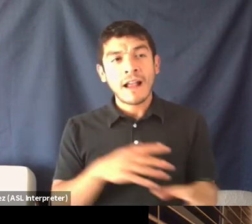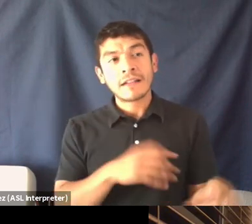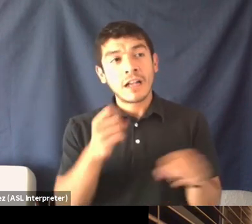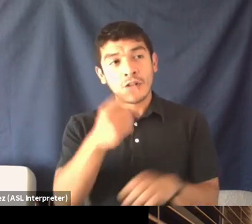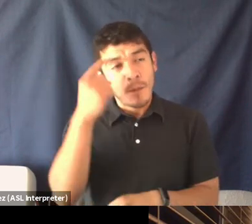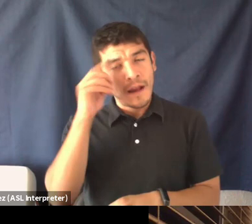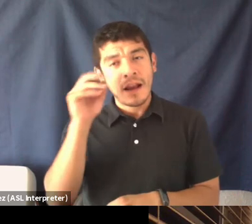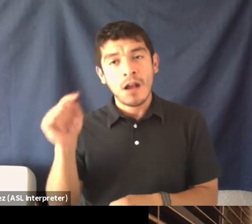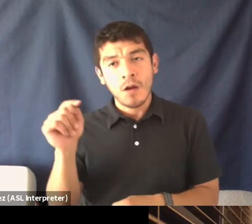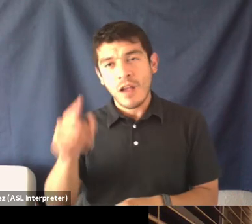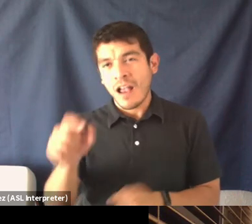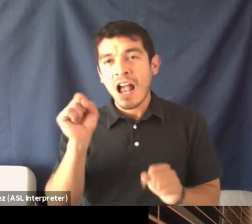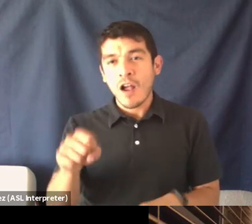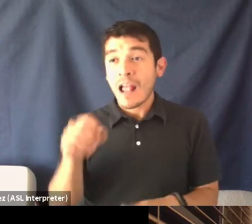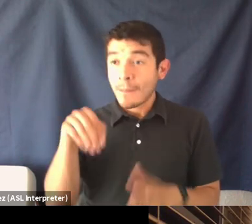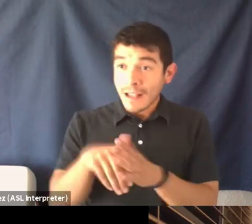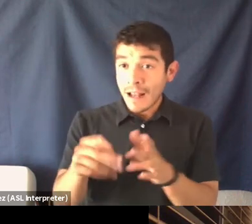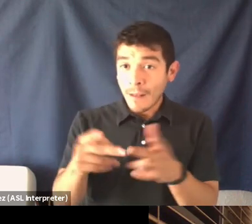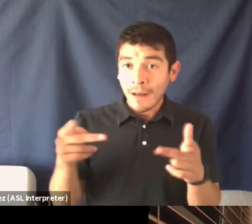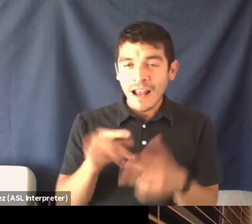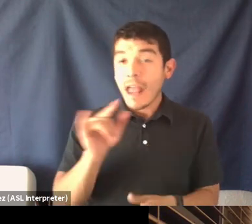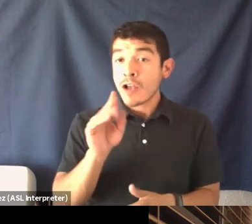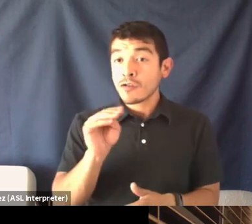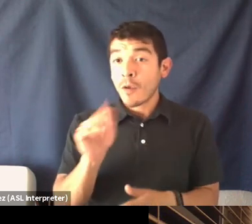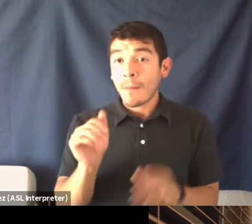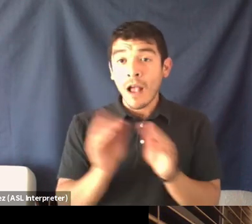And you could just be in a place like zumba club for the rest of your life if you'd like to.